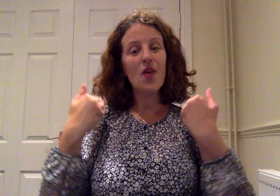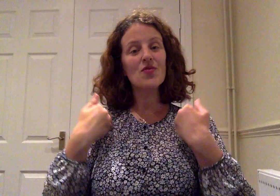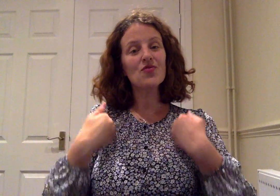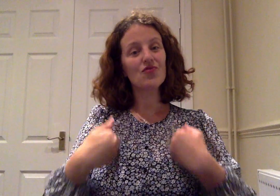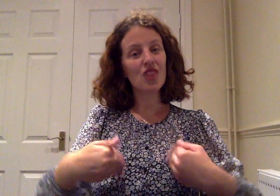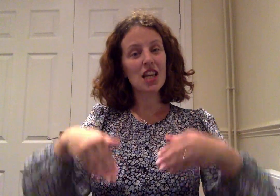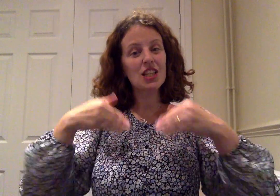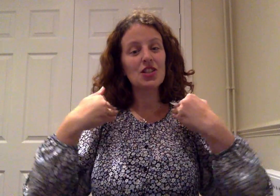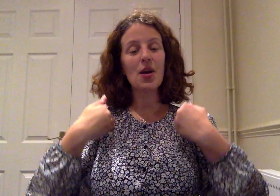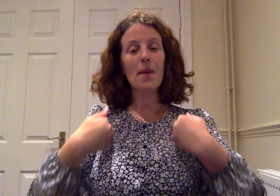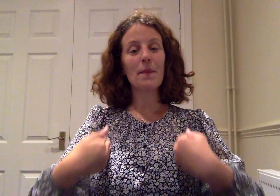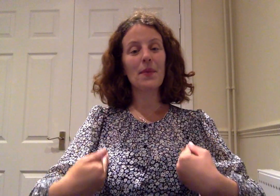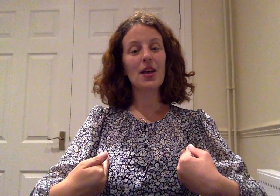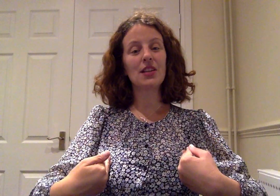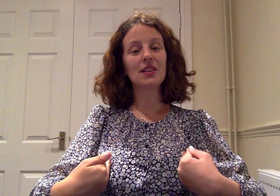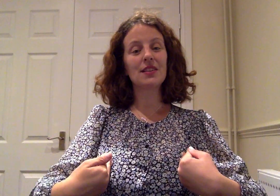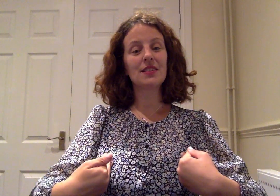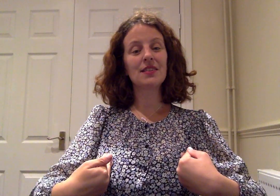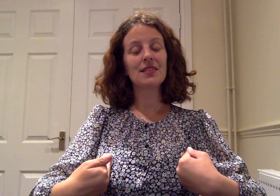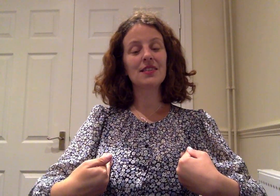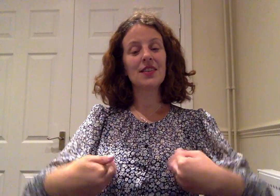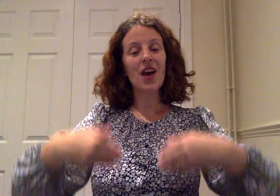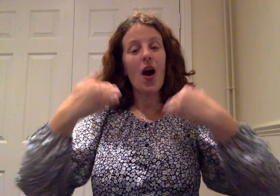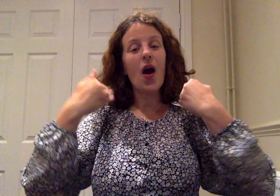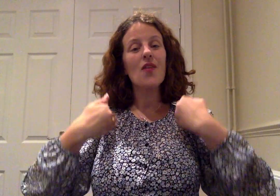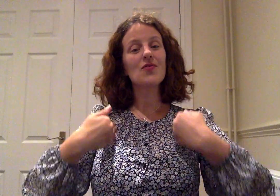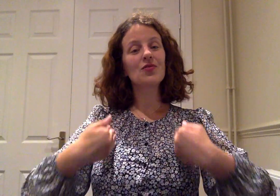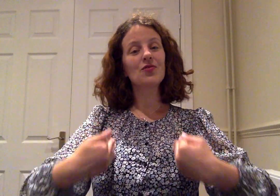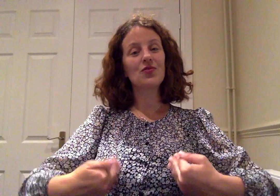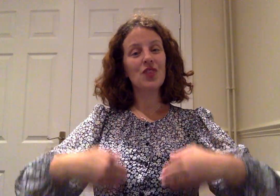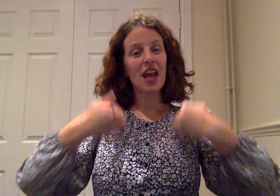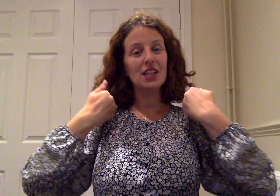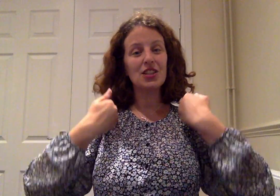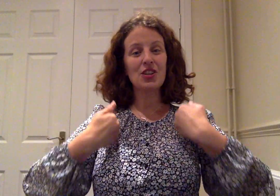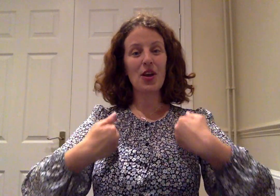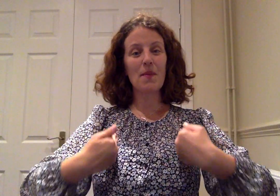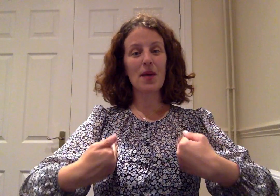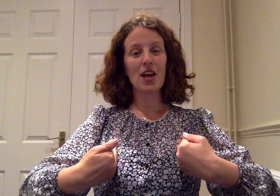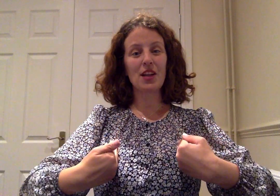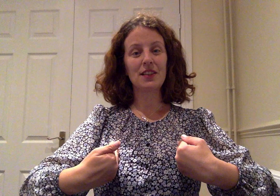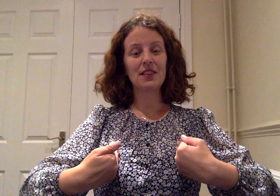Richmond